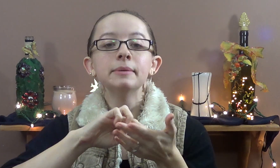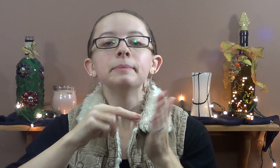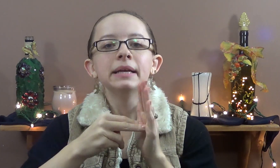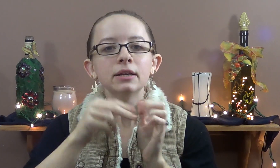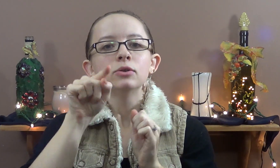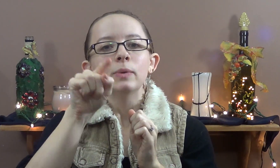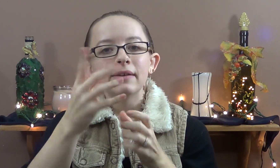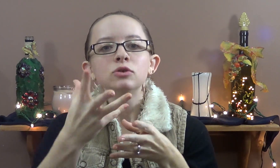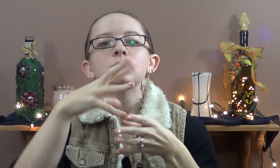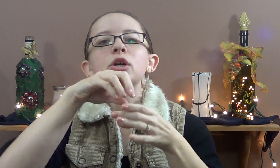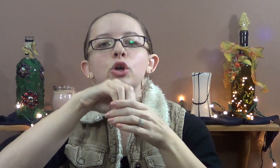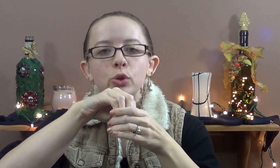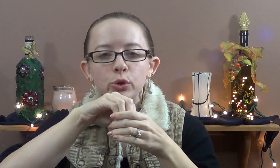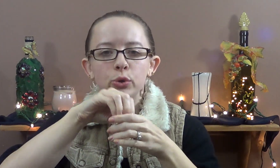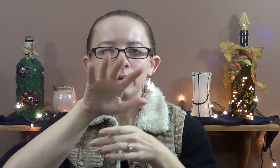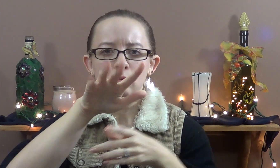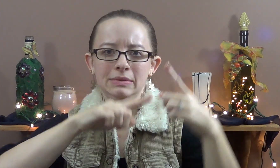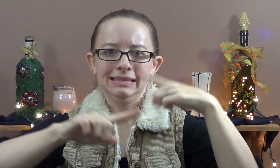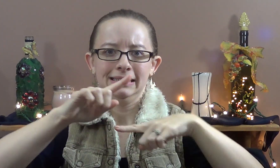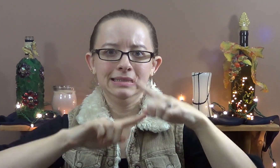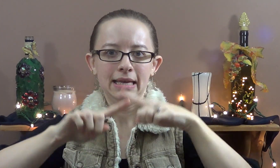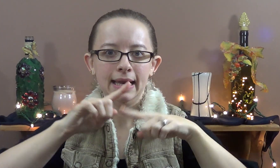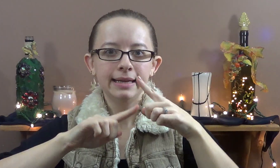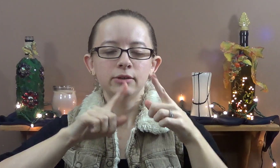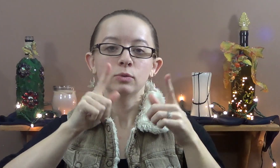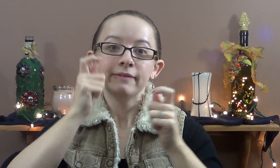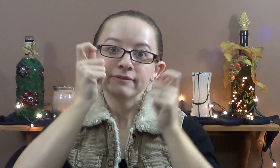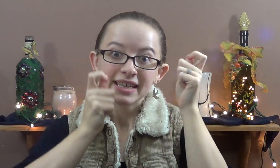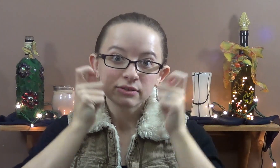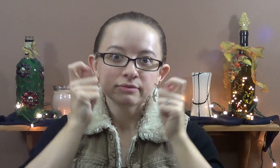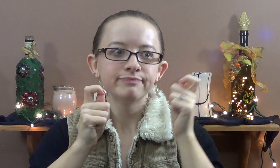they can't see those facial expressions. Meaning you need to include